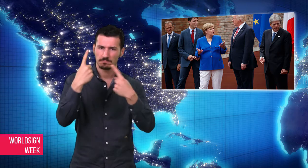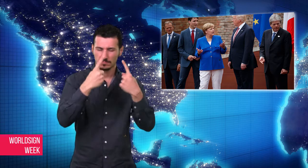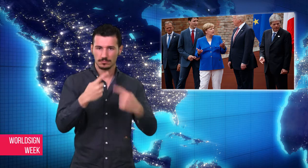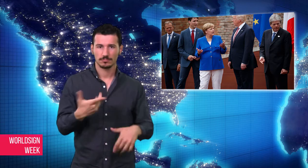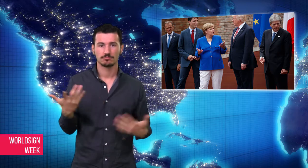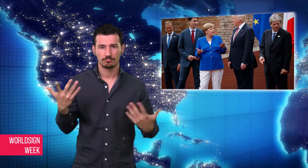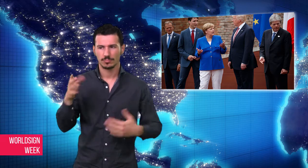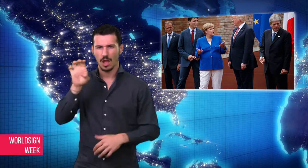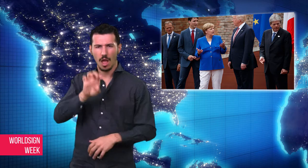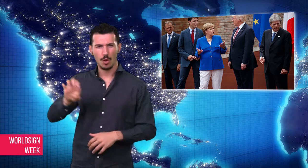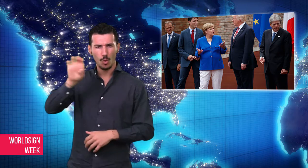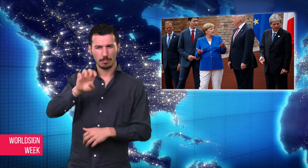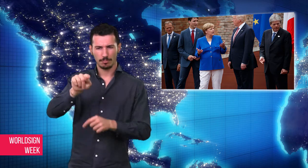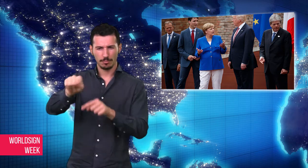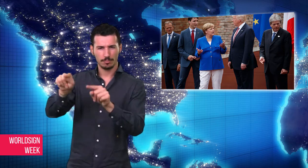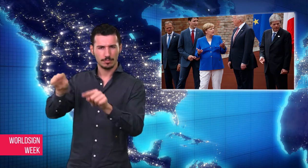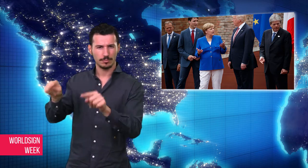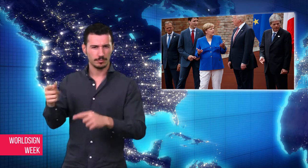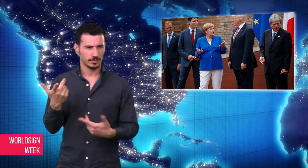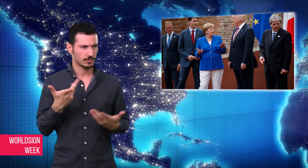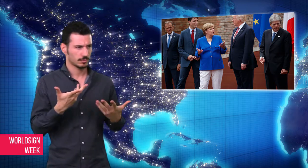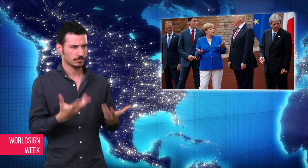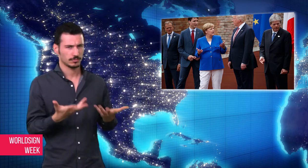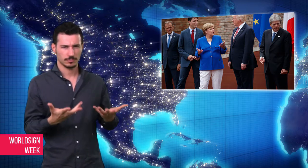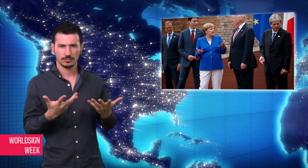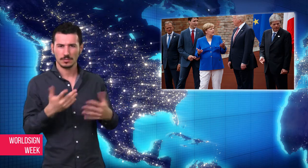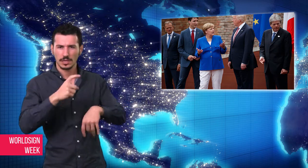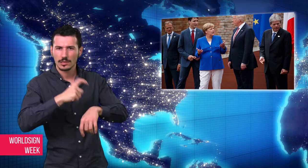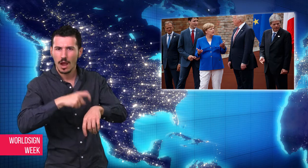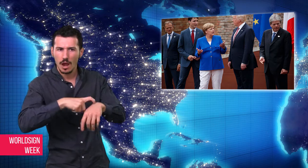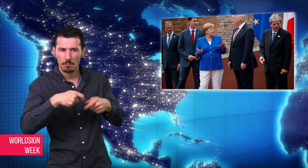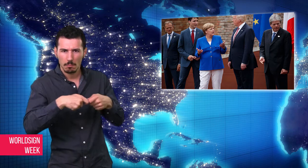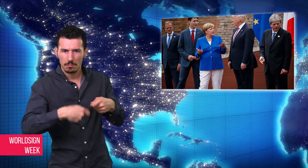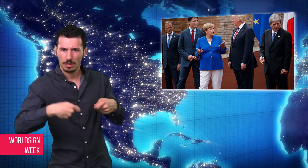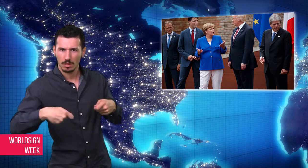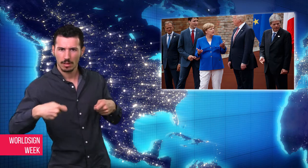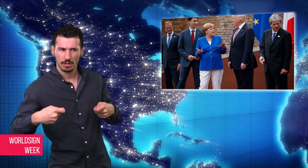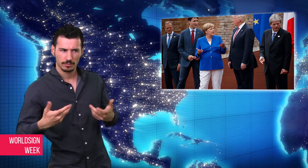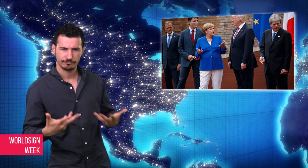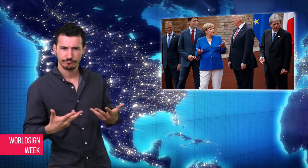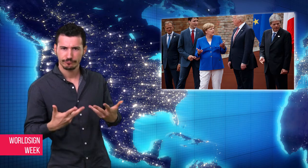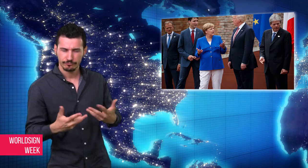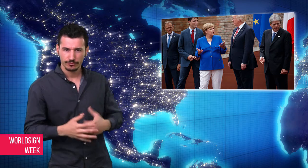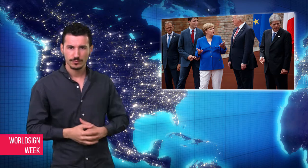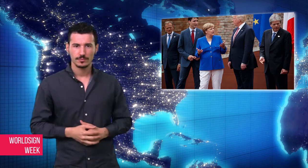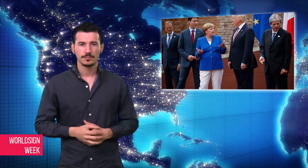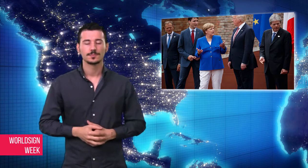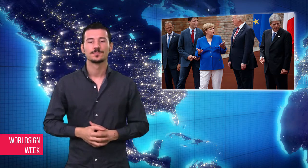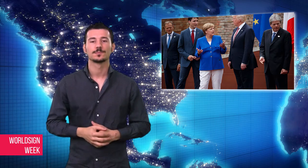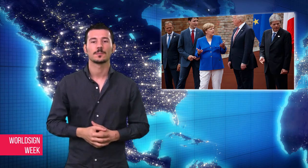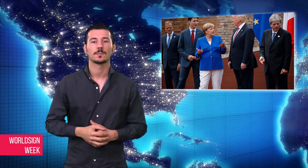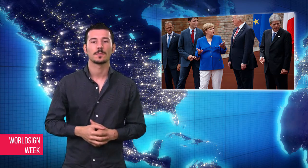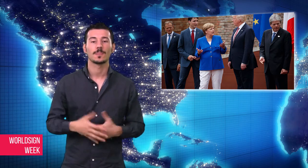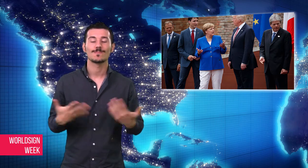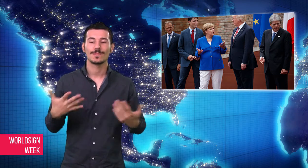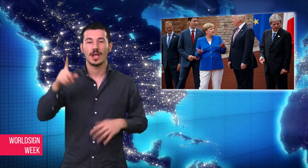officials - who say that the U.S. remains Germany’s most important